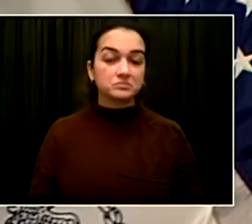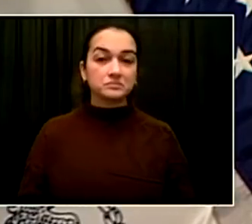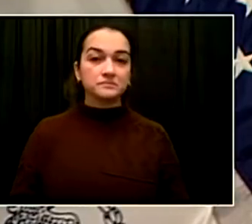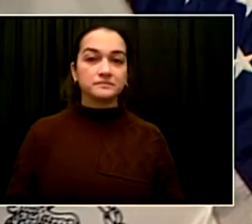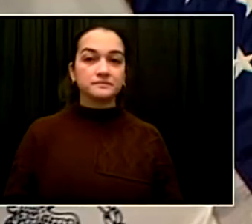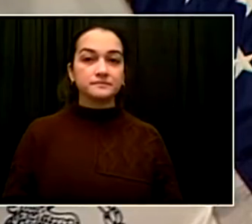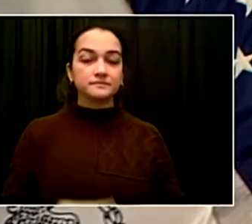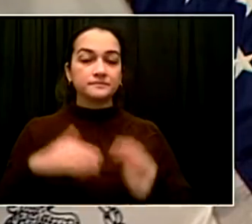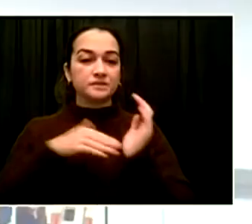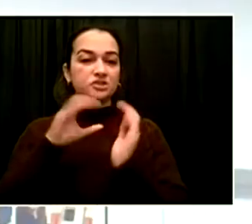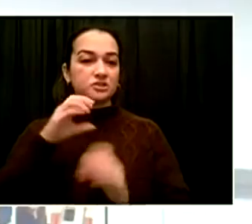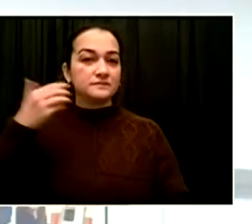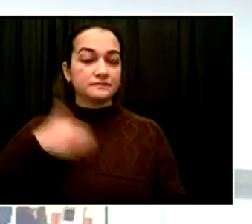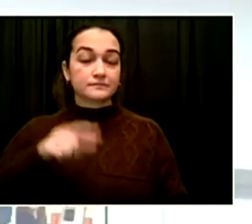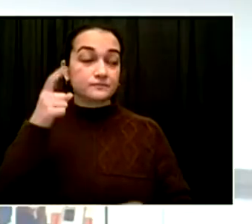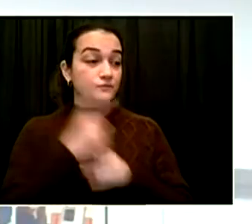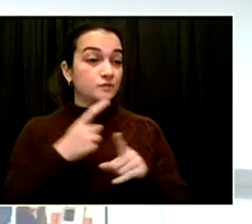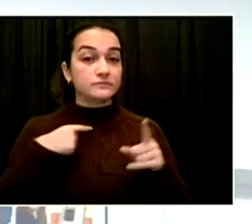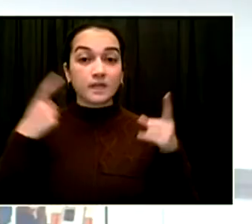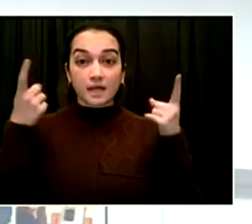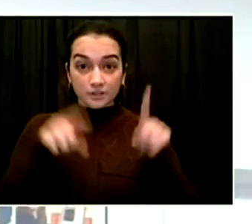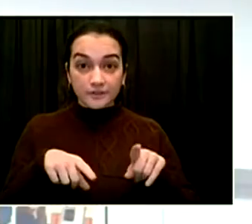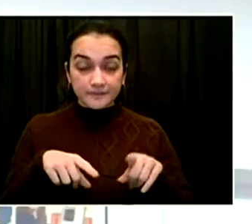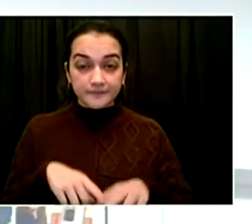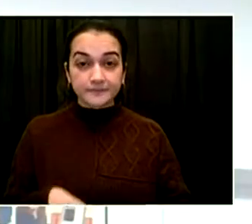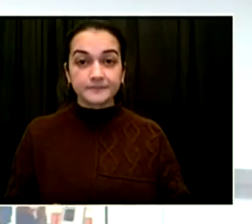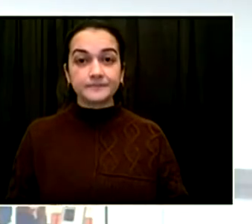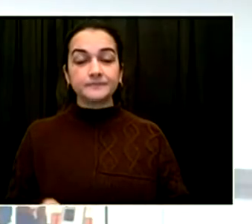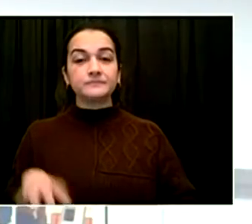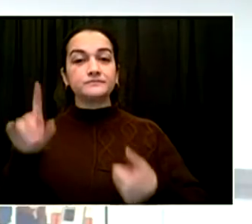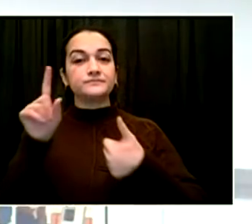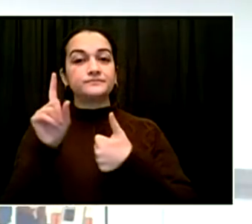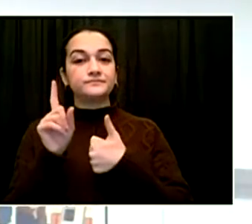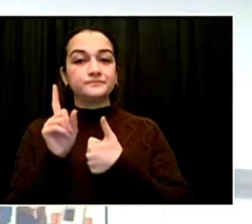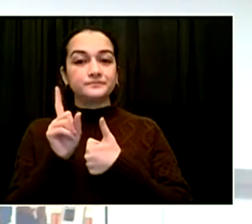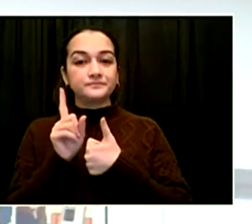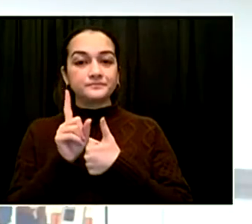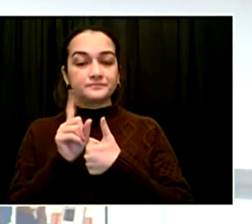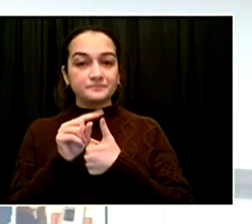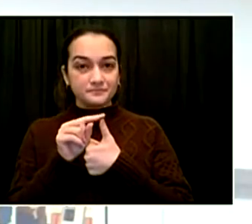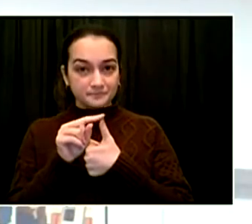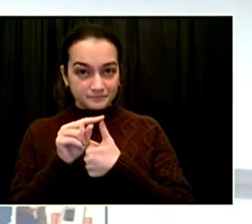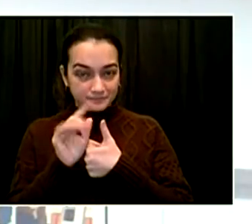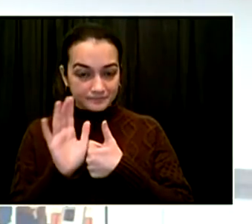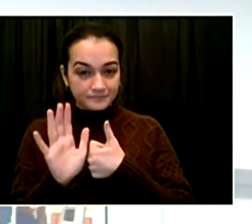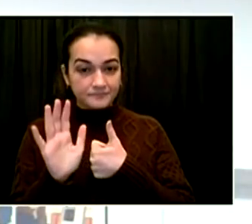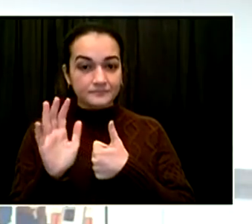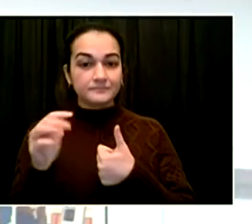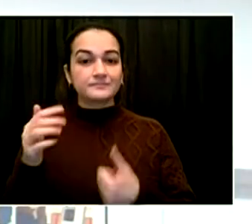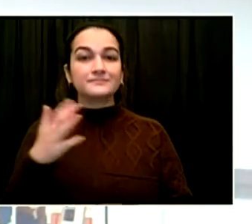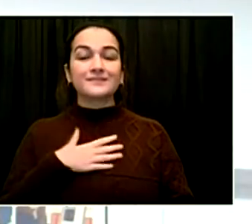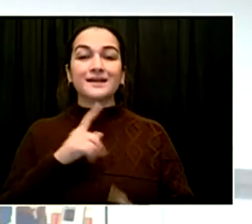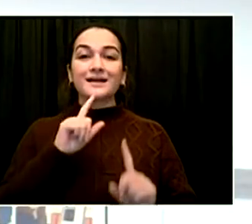ANYTHING? YES, SIR.